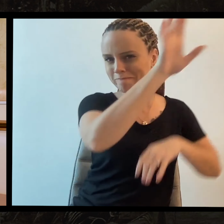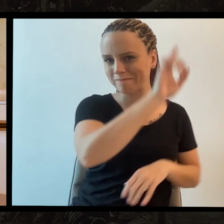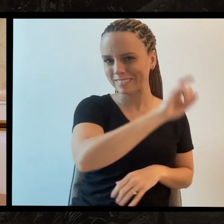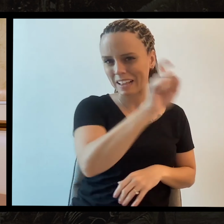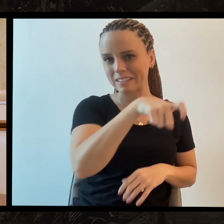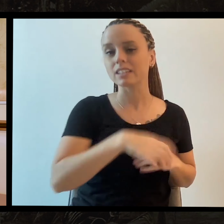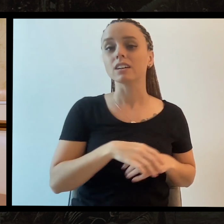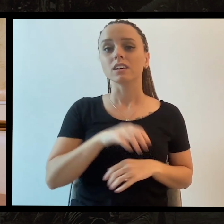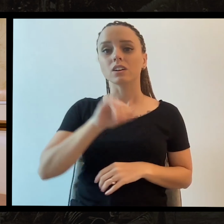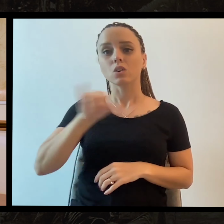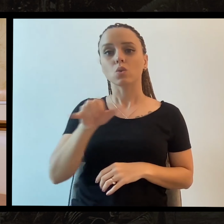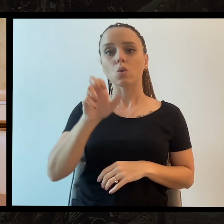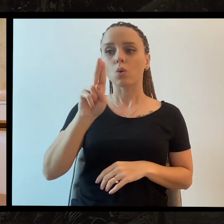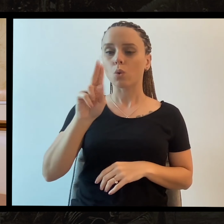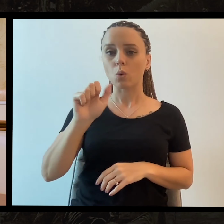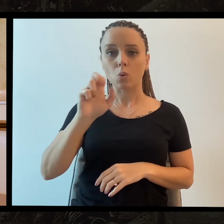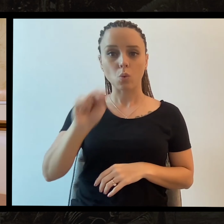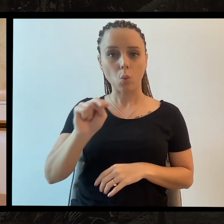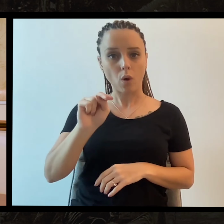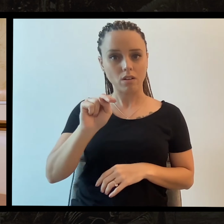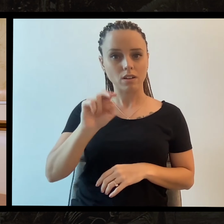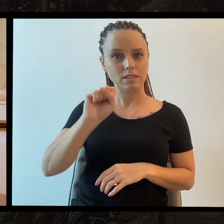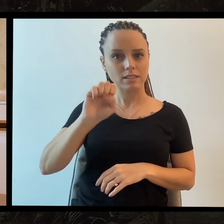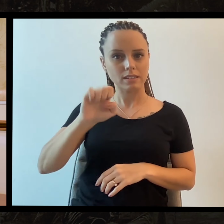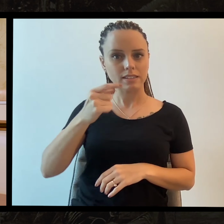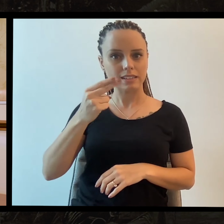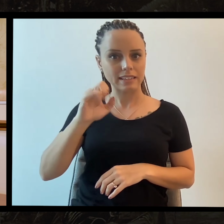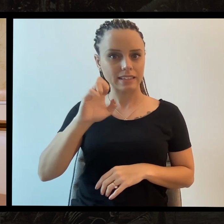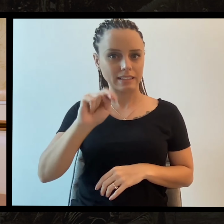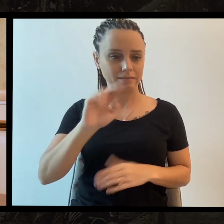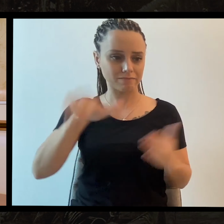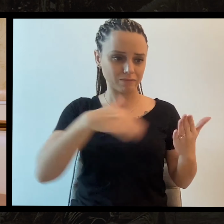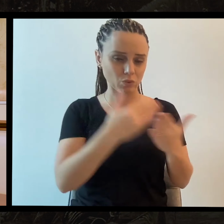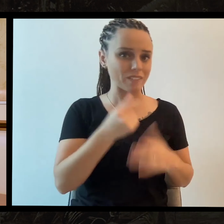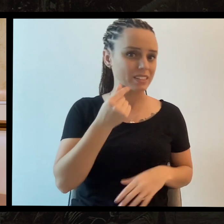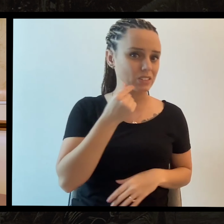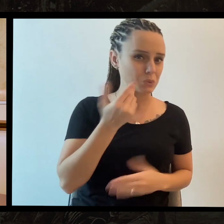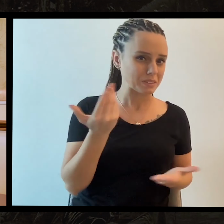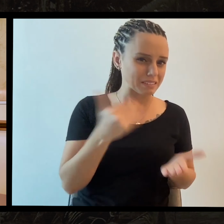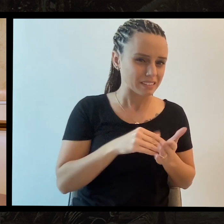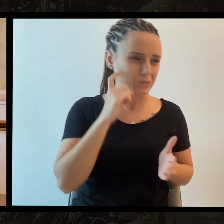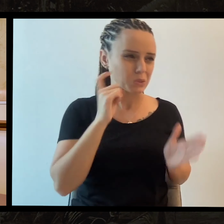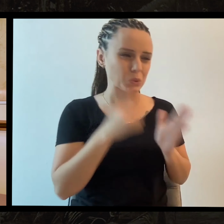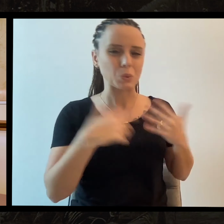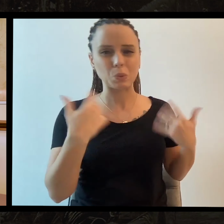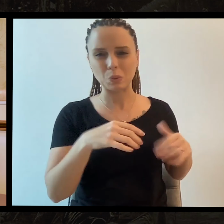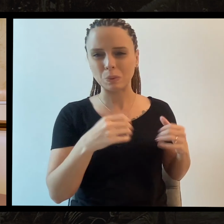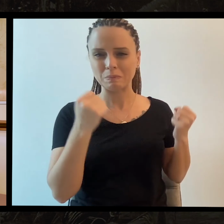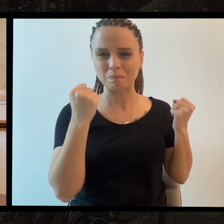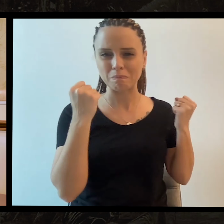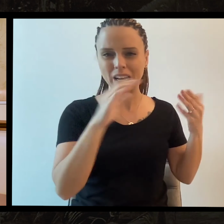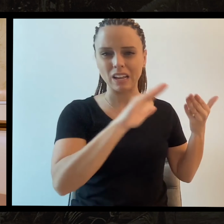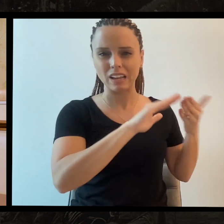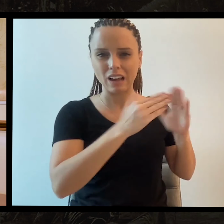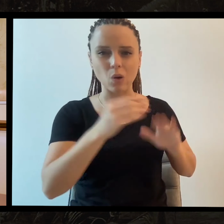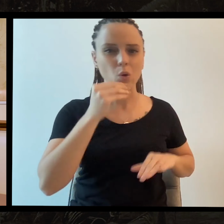And when Juan Seguín got back to San Antonio, what he realized is that there had been an enormous amount of devastation to the homes of Tejanos like him.